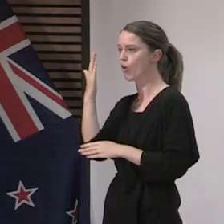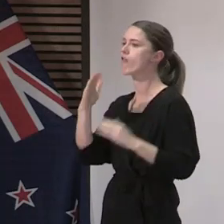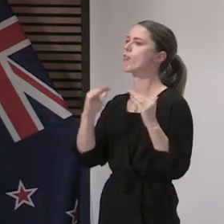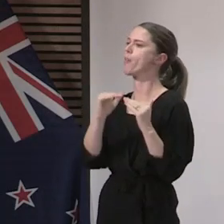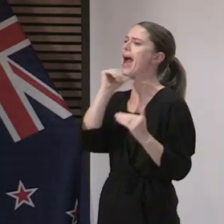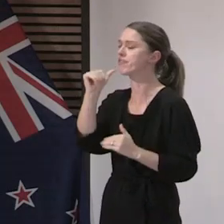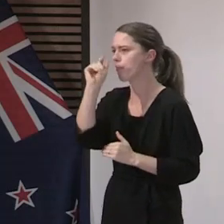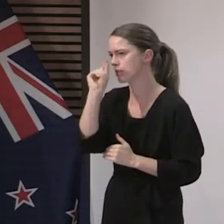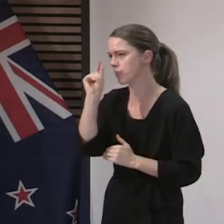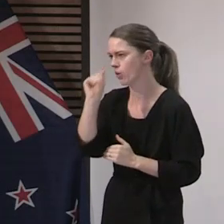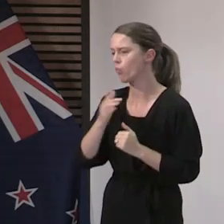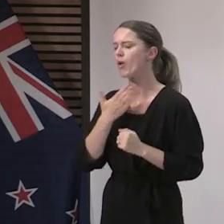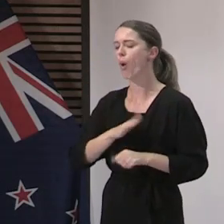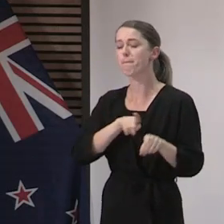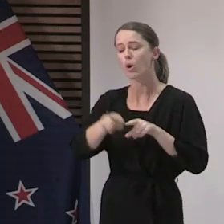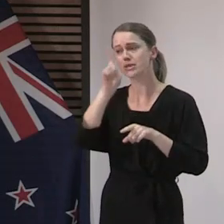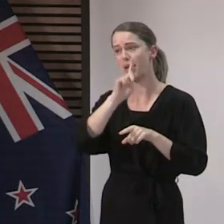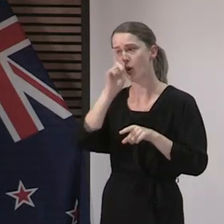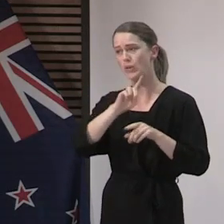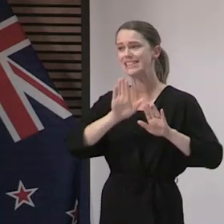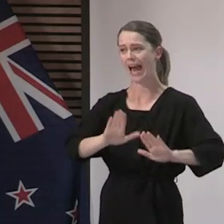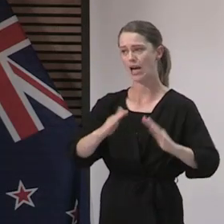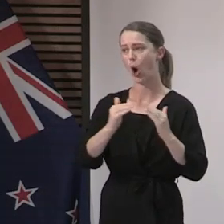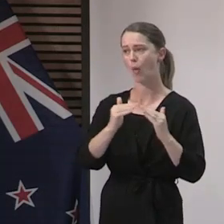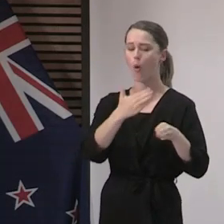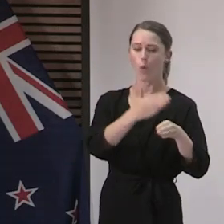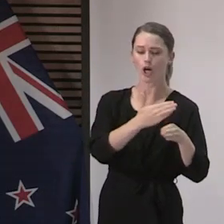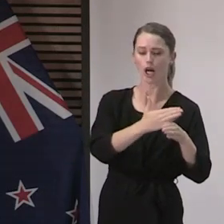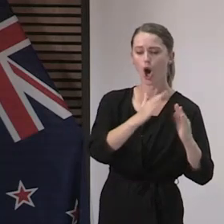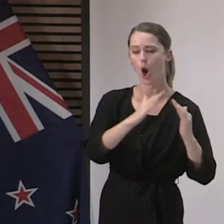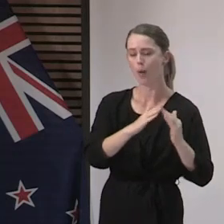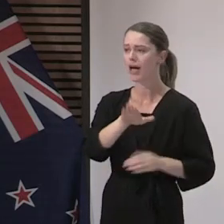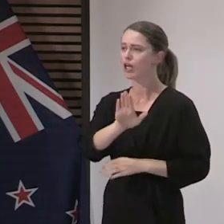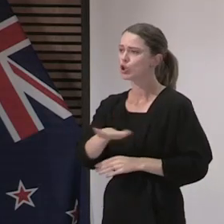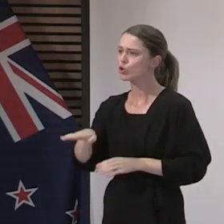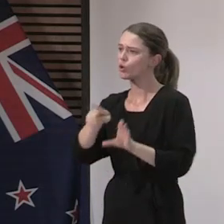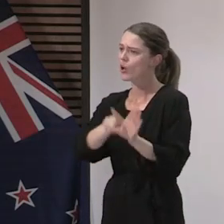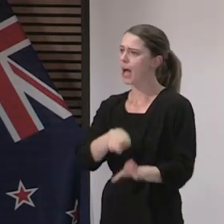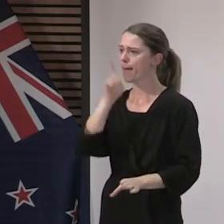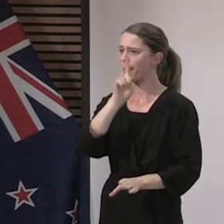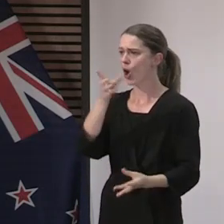Level 4. Two, work and learn from home if you can. We still